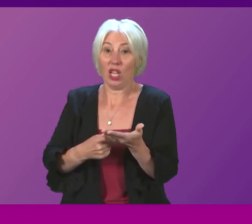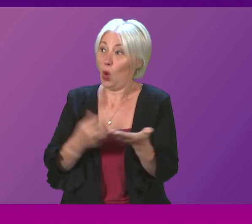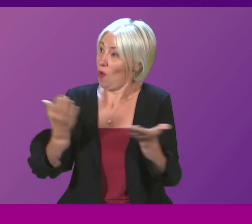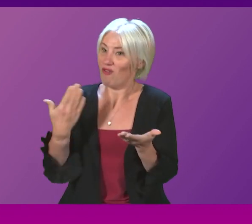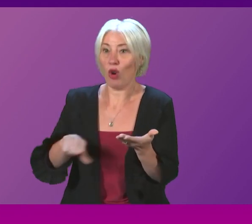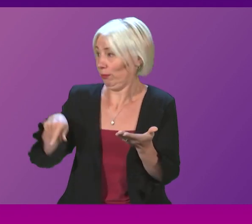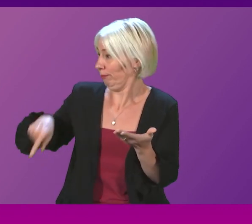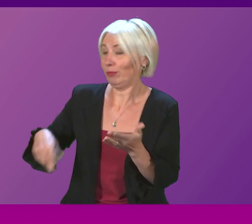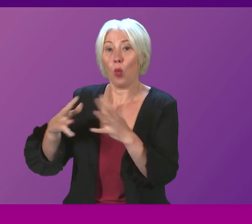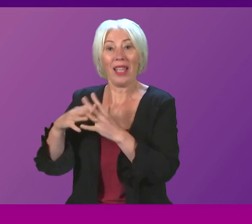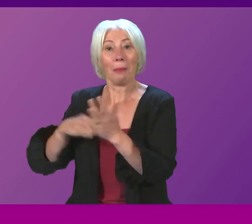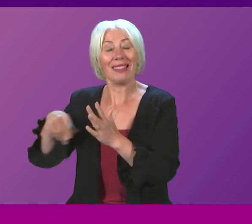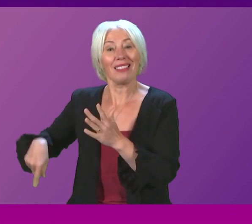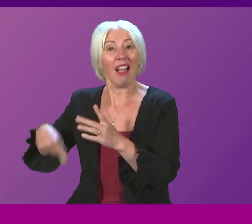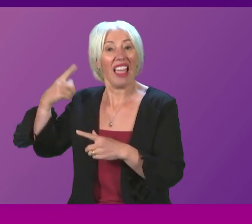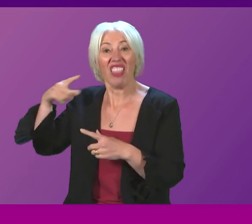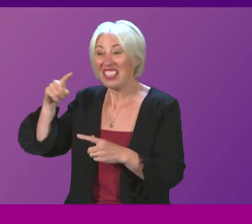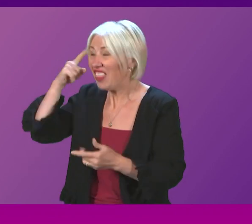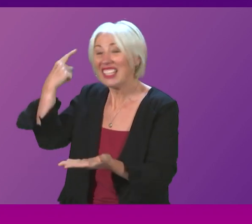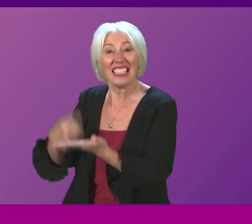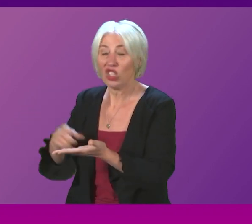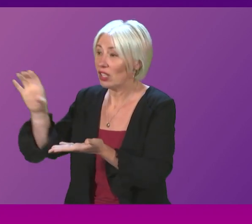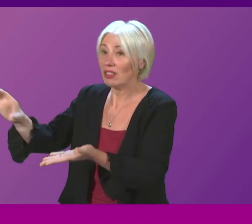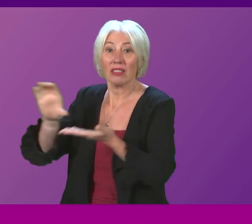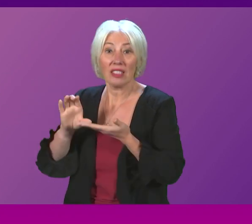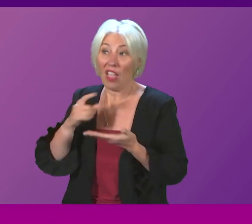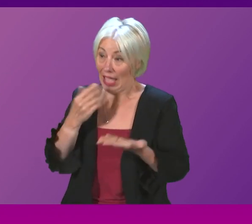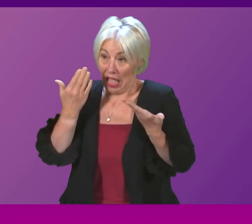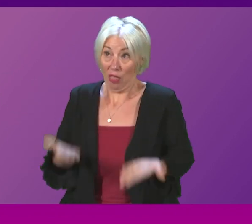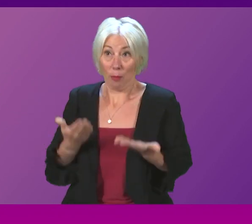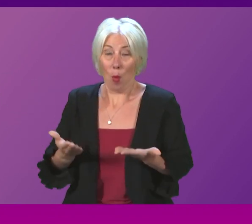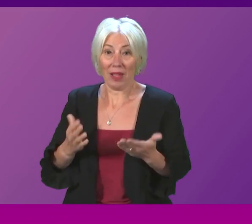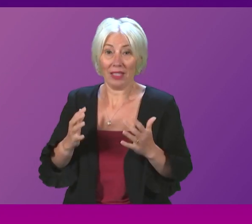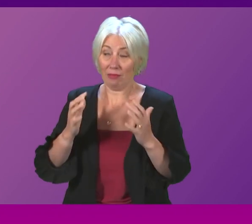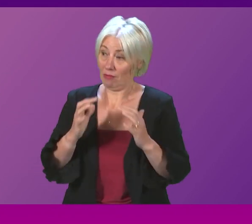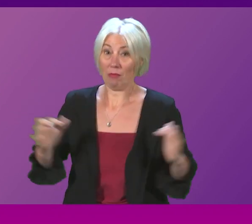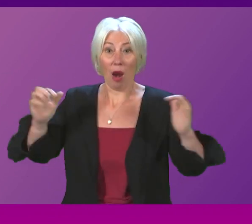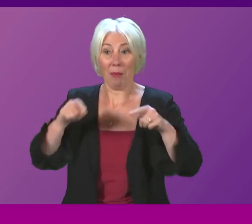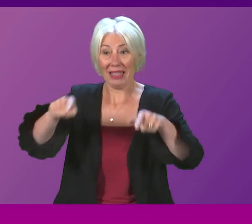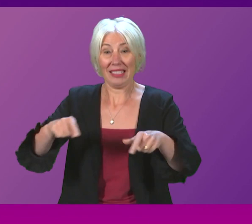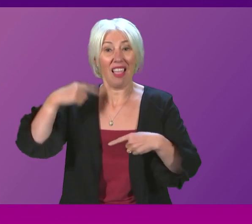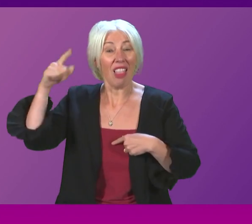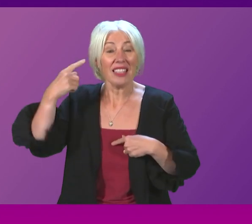that are taken at Westminster—funding decisions of the kind that are being set out in the House of Commons as we speak.